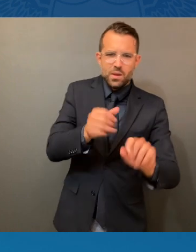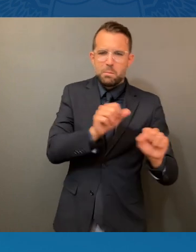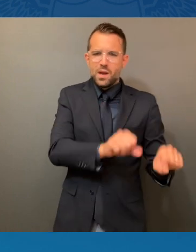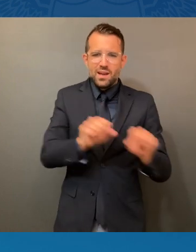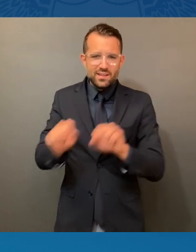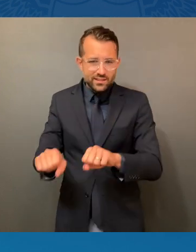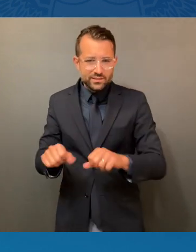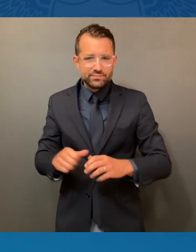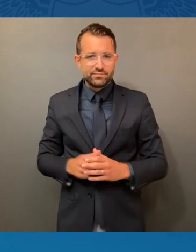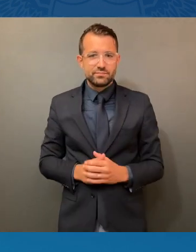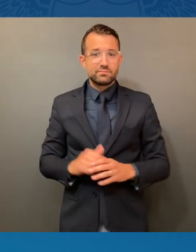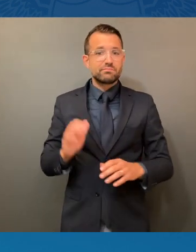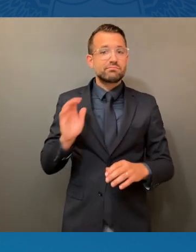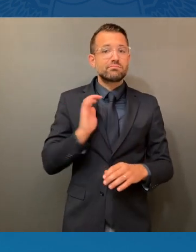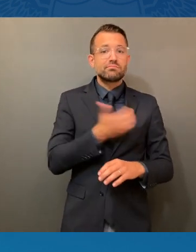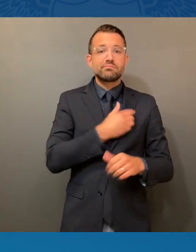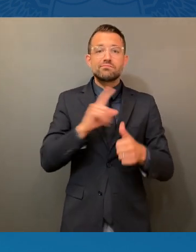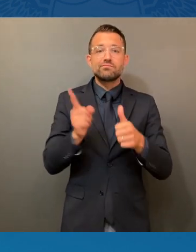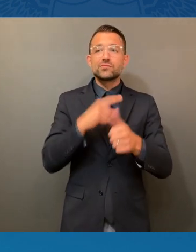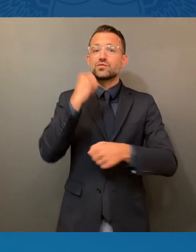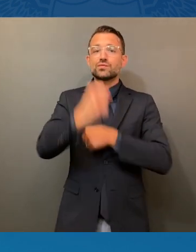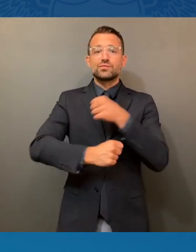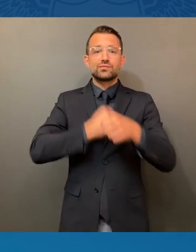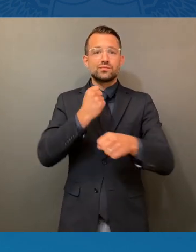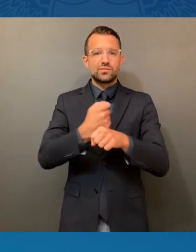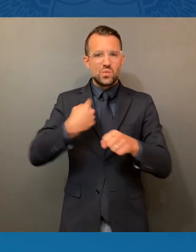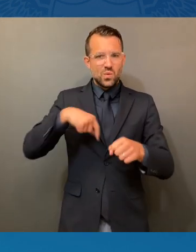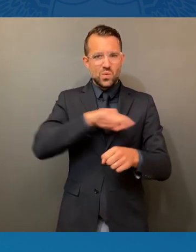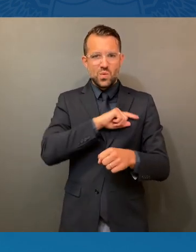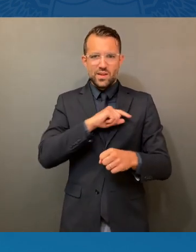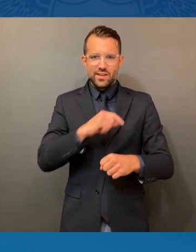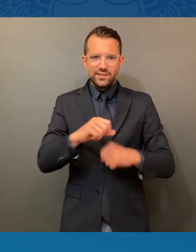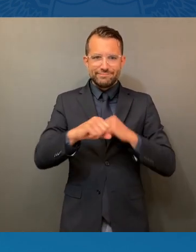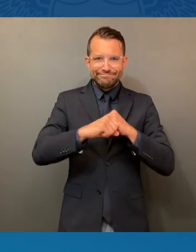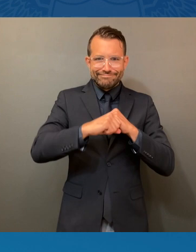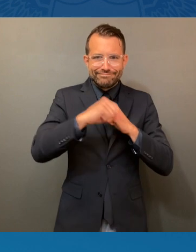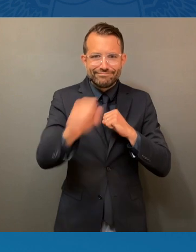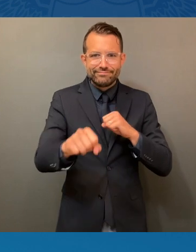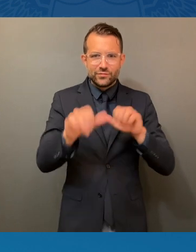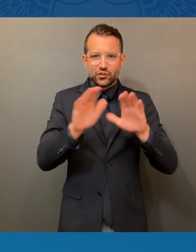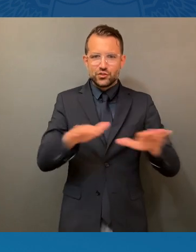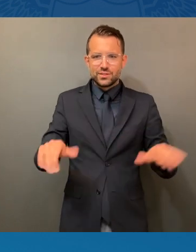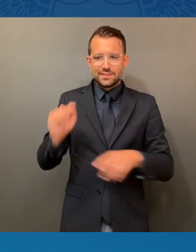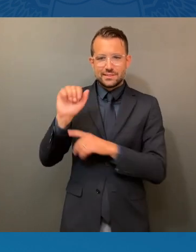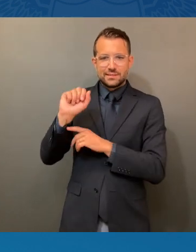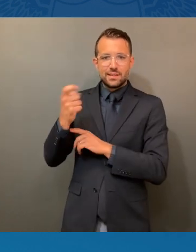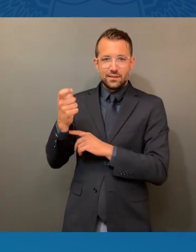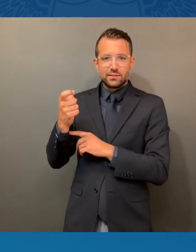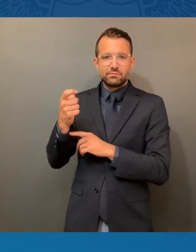we extended the Child Tax Cut [Credit]. The Child Tax Credit cut child poverty